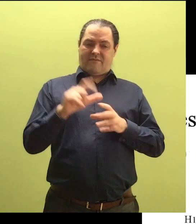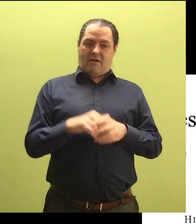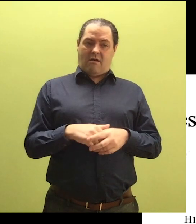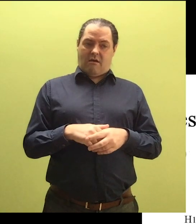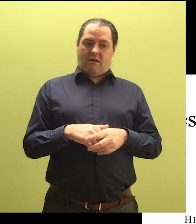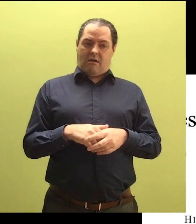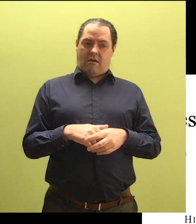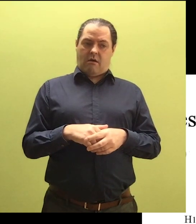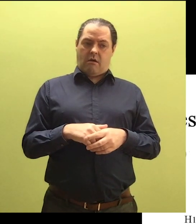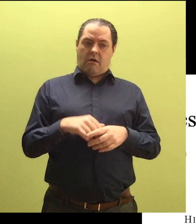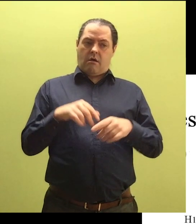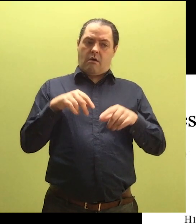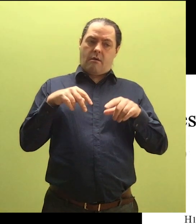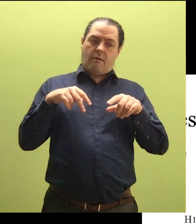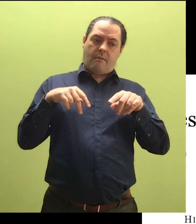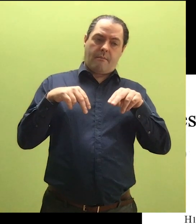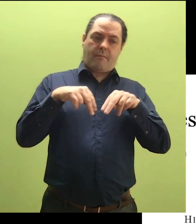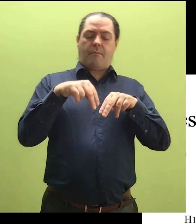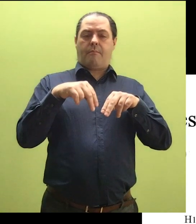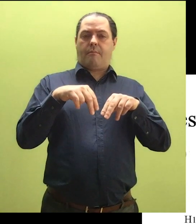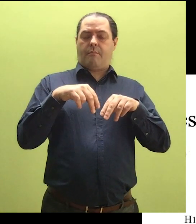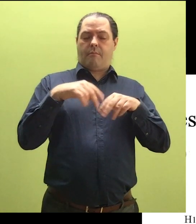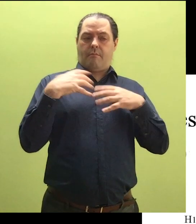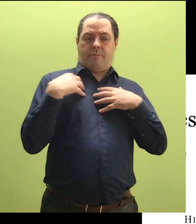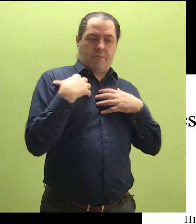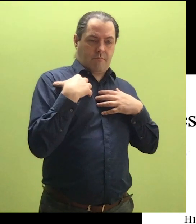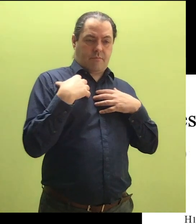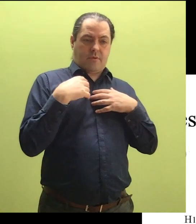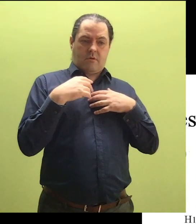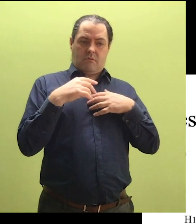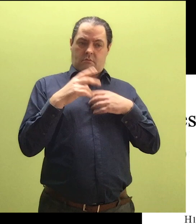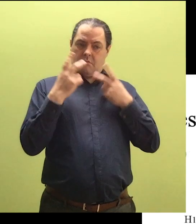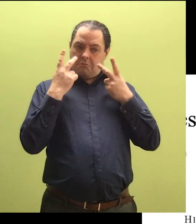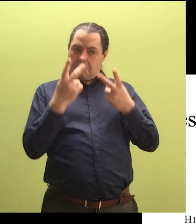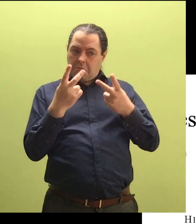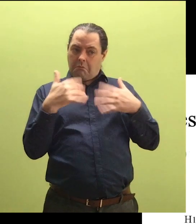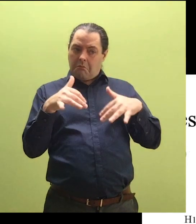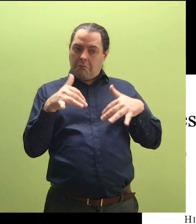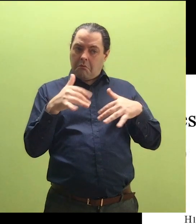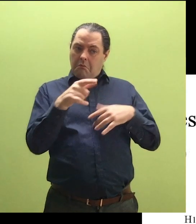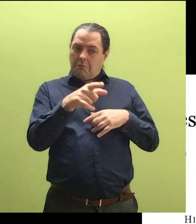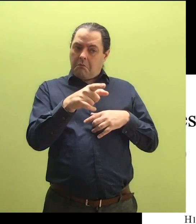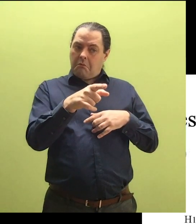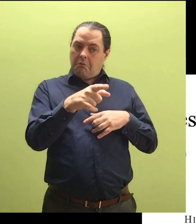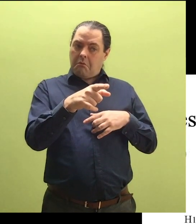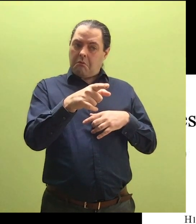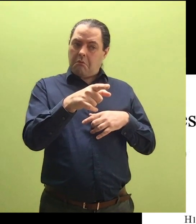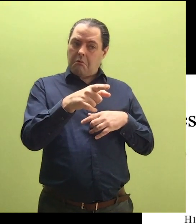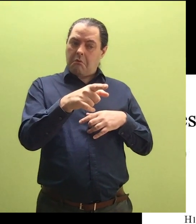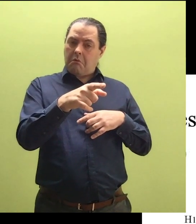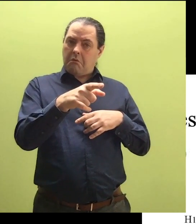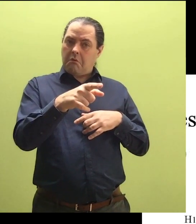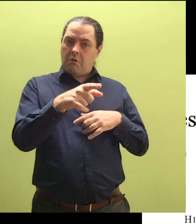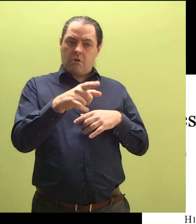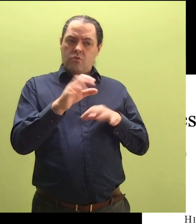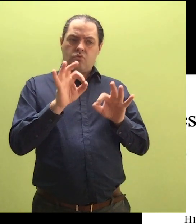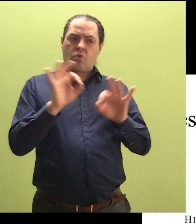lexical meaning of "bump into" and the shown stimulus, we can say that the causation event here is not volitional but